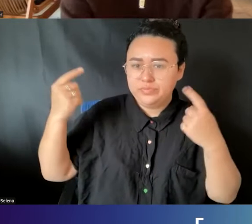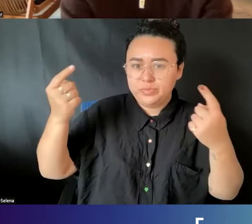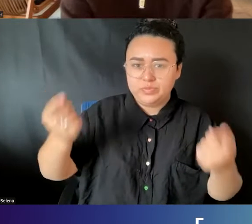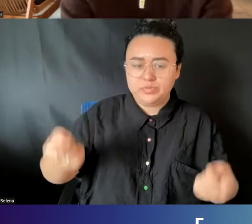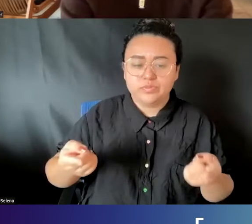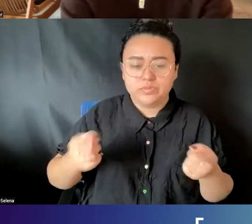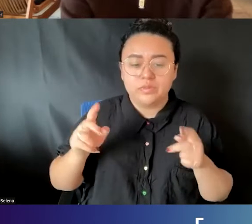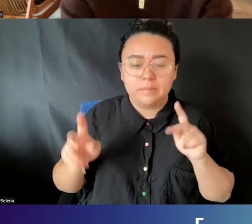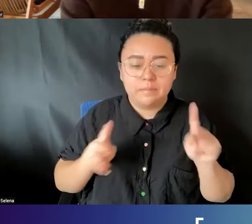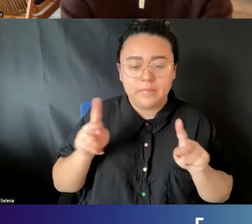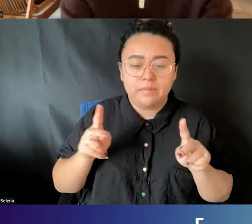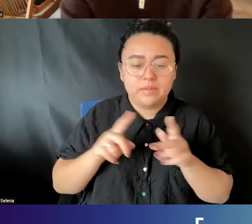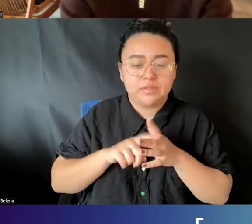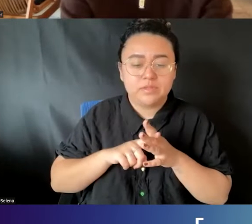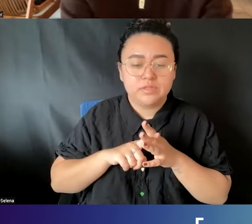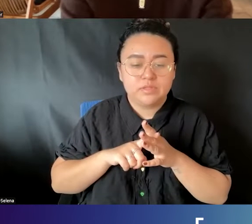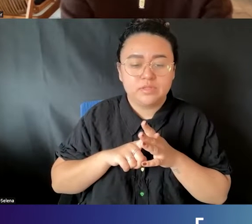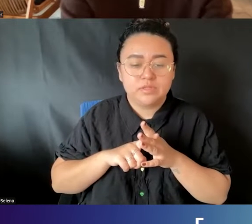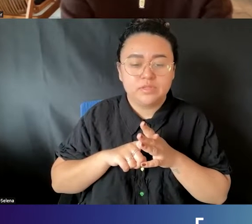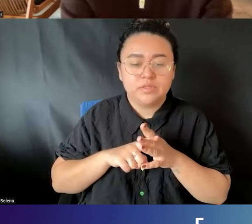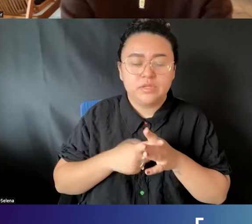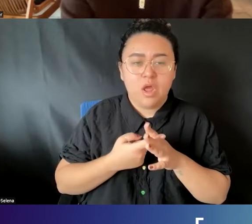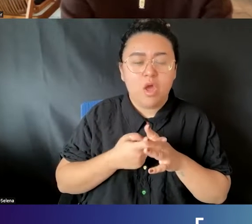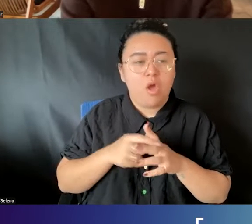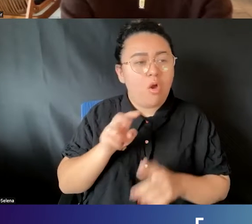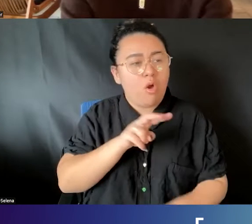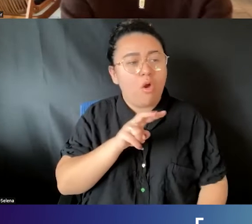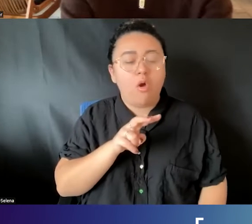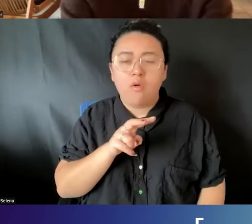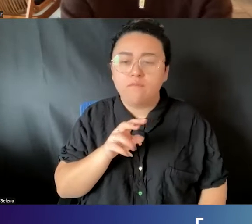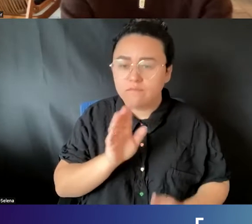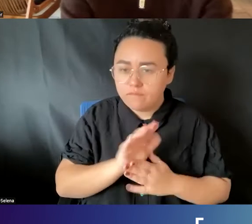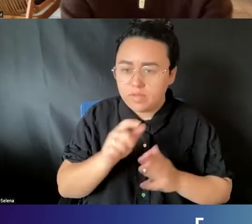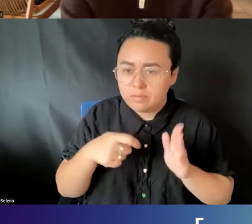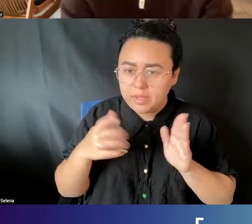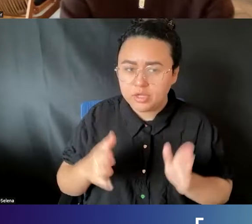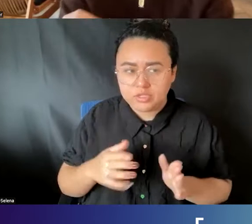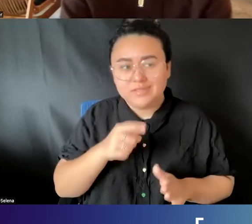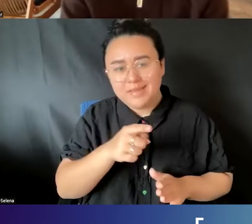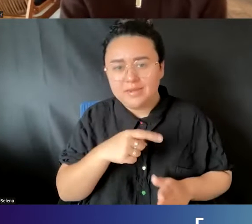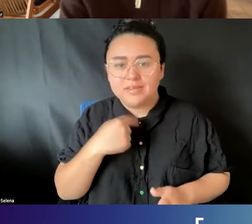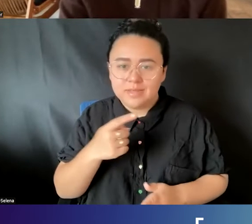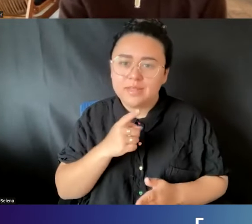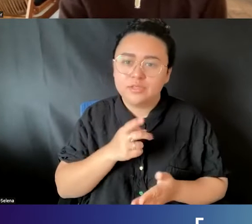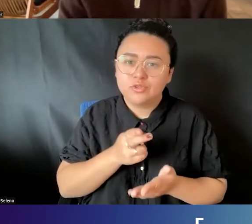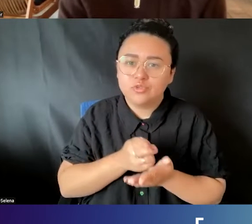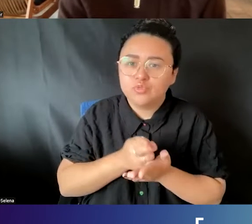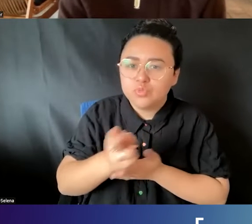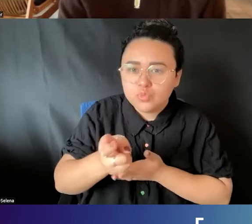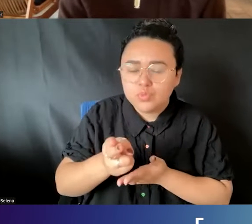have started to kind of regard filmmakers as a little bit of like truth tellers. And and I guess that sort of works without putting ourselves on the back.